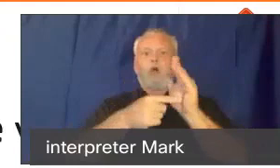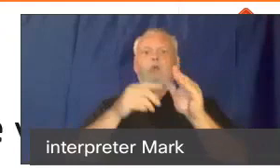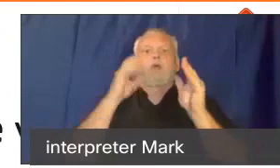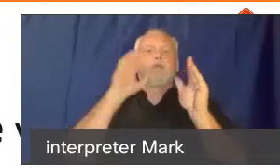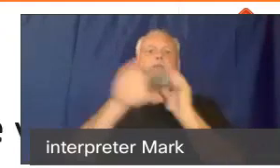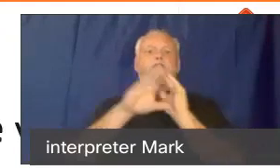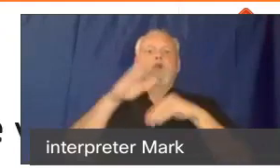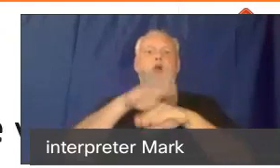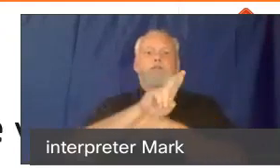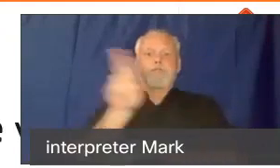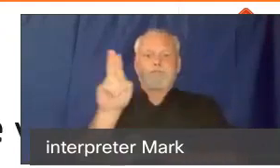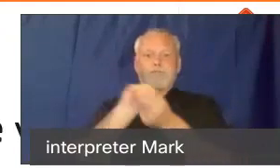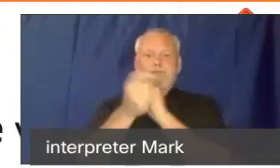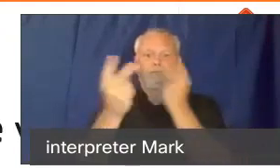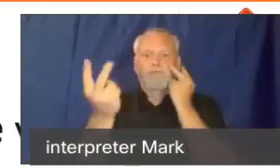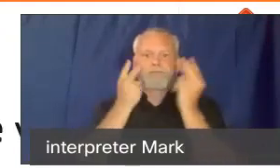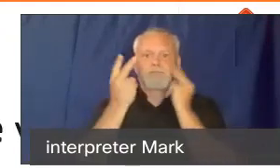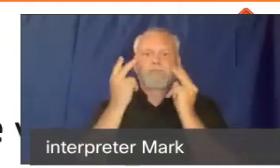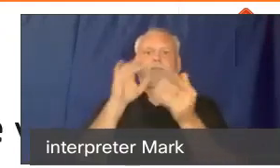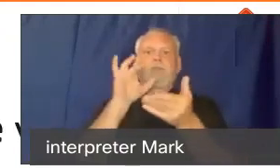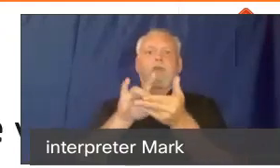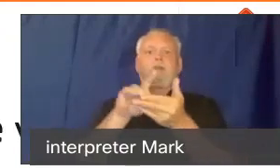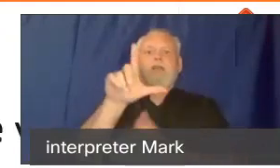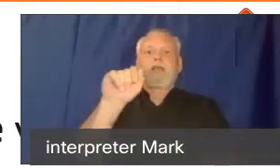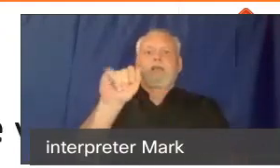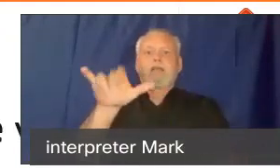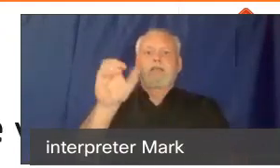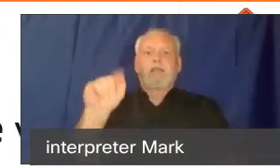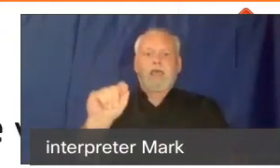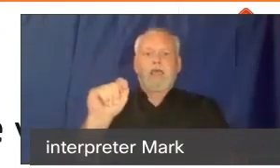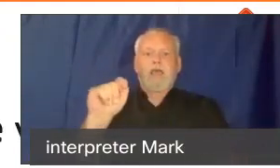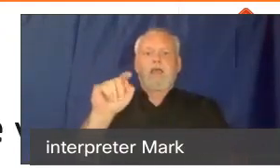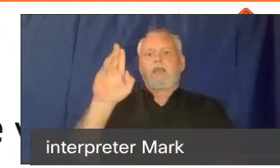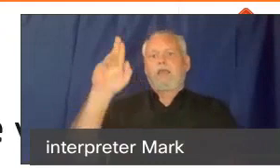To change your view, click the layout icon located in the upper right of the Webex window.